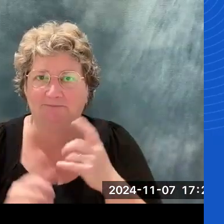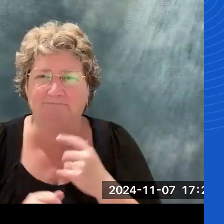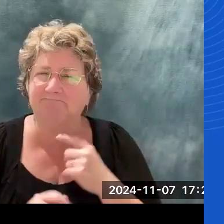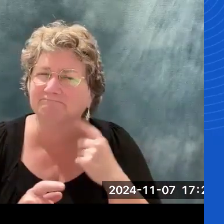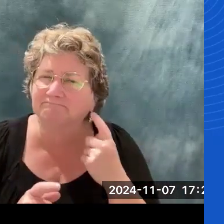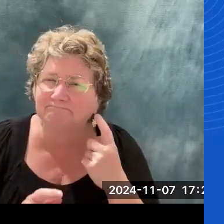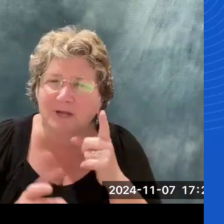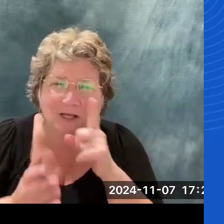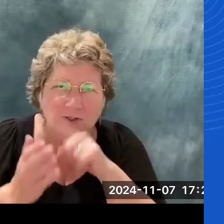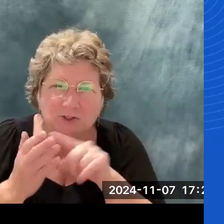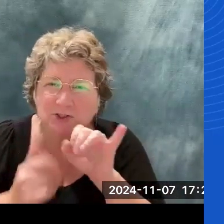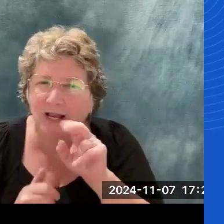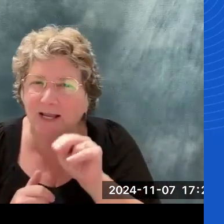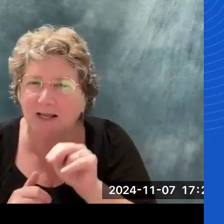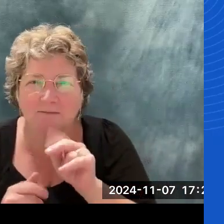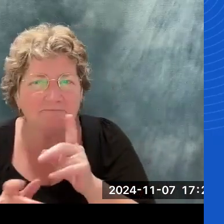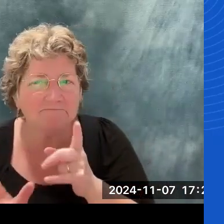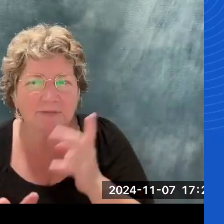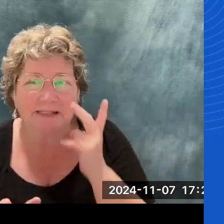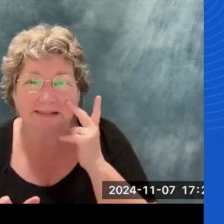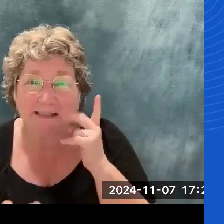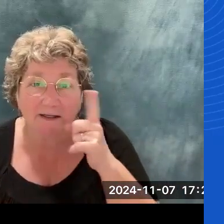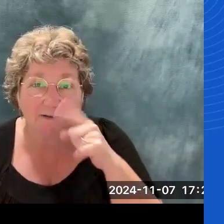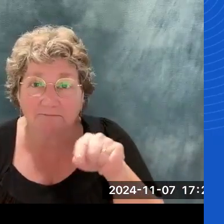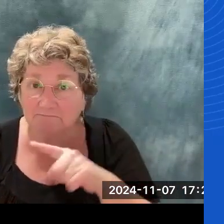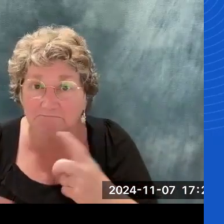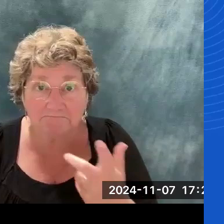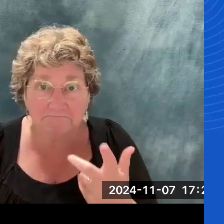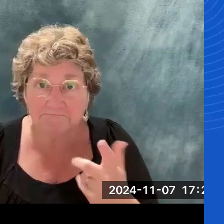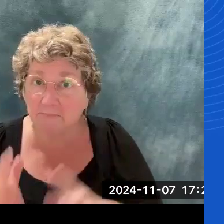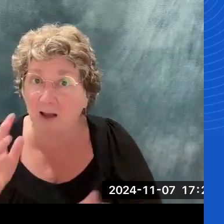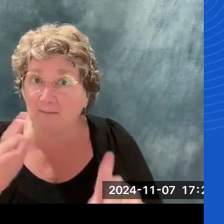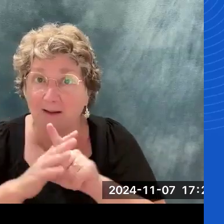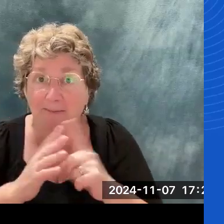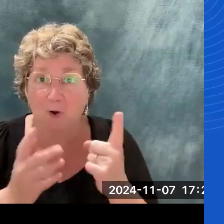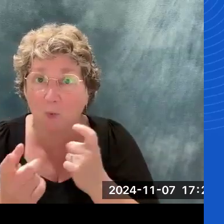sure that I've addressed any questions or anything that have come up in the chat.